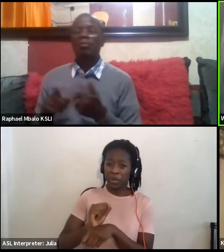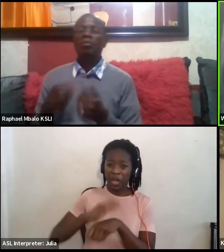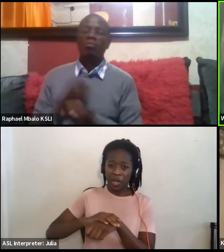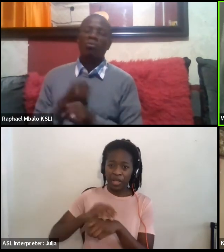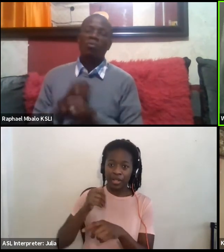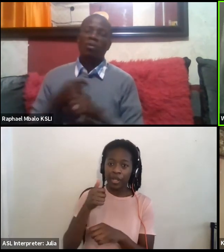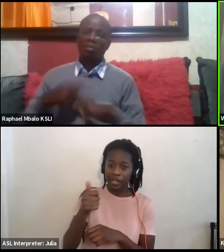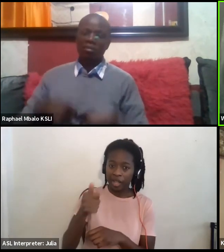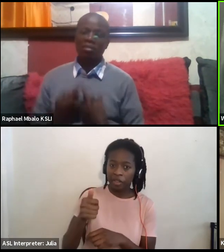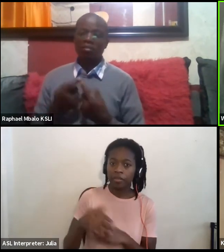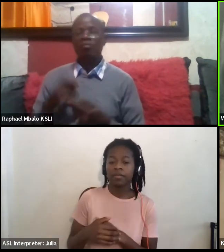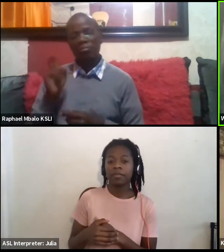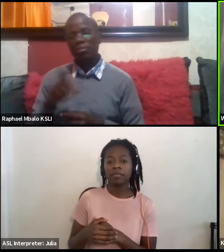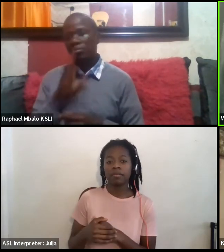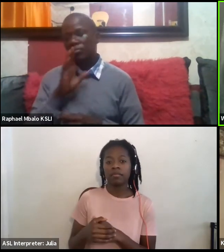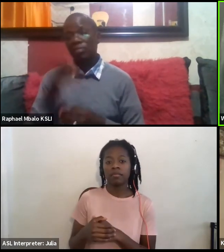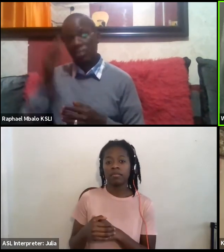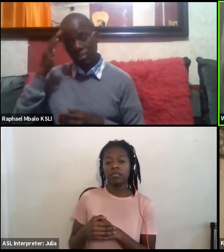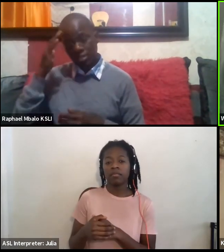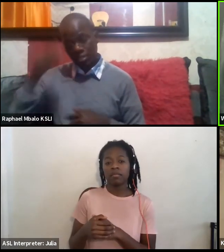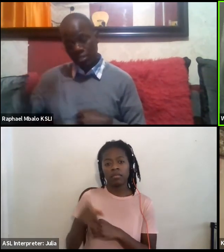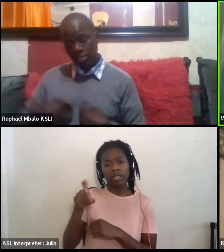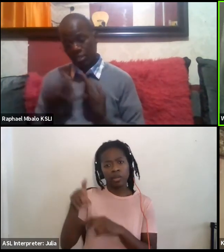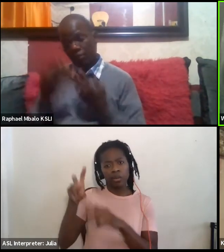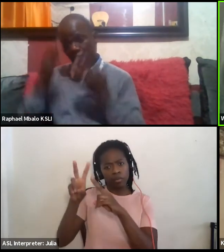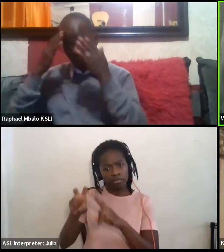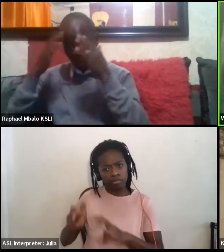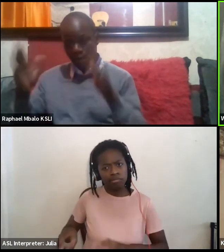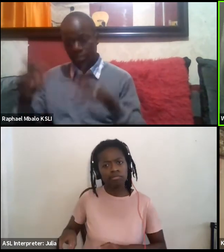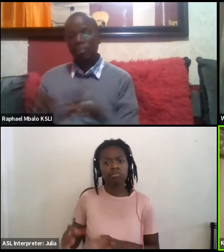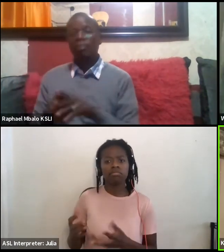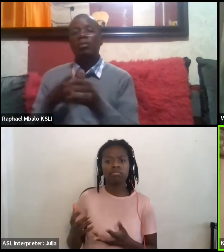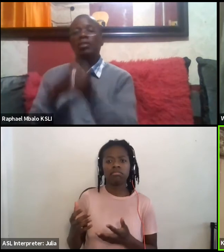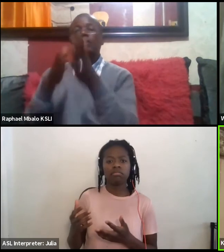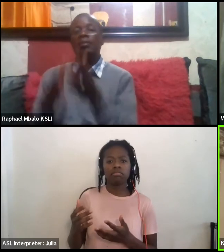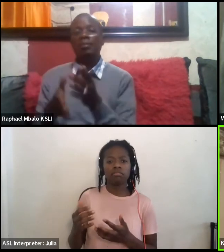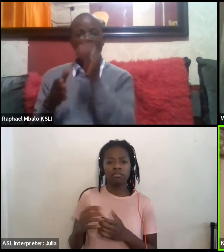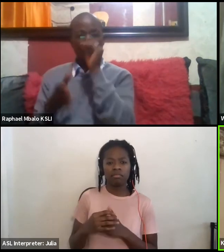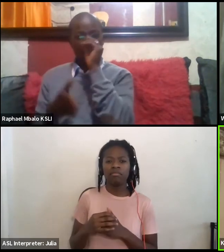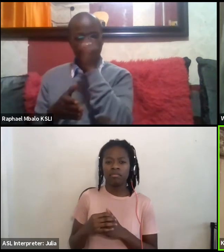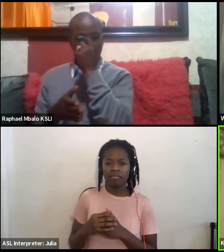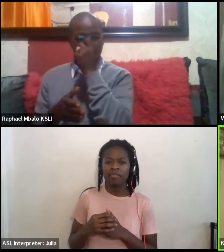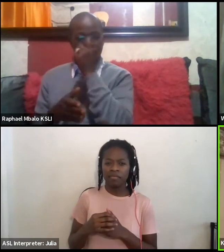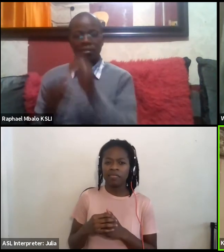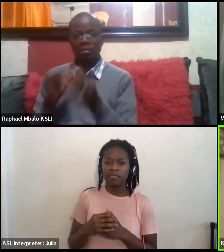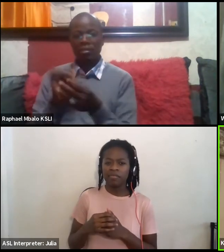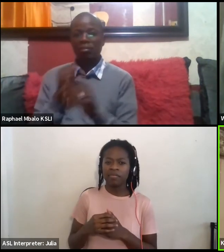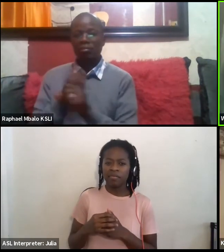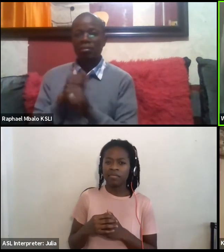helping yourself be self aware as a leader just makes everything so much better in directing,